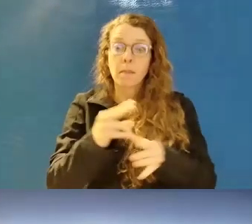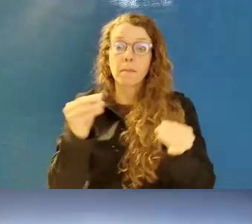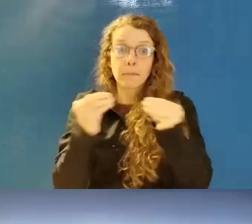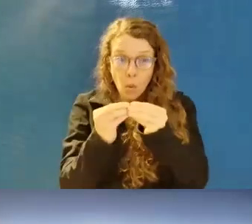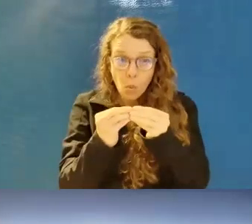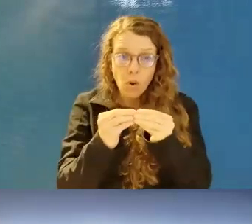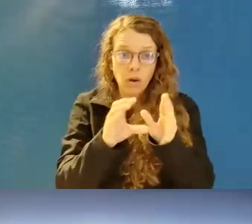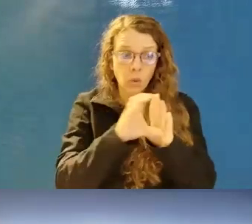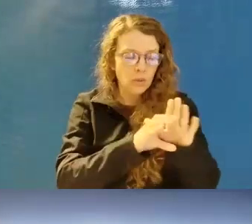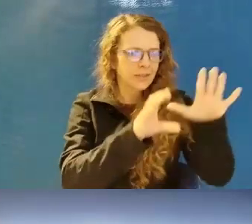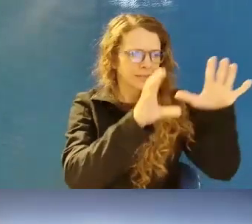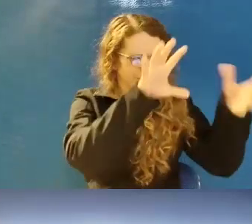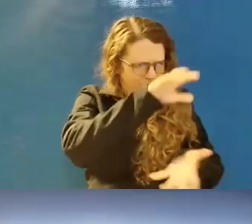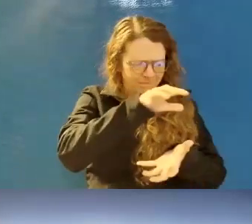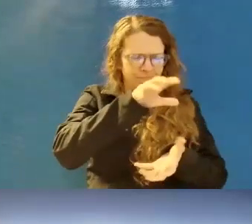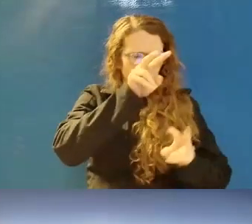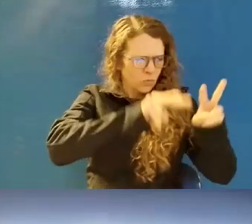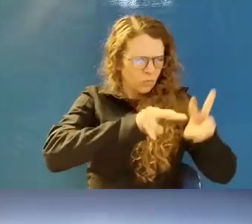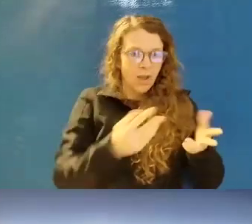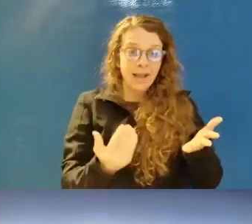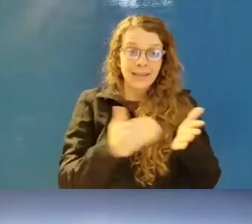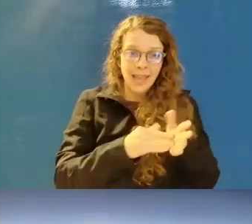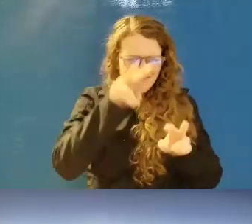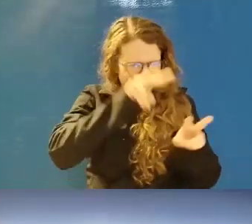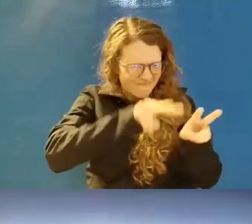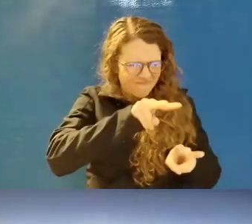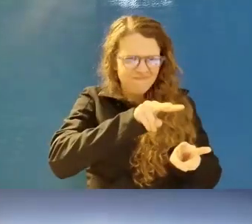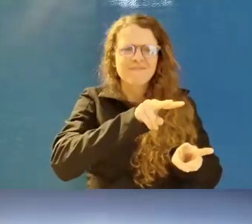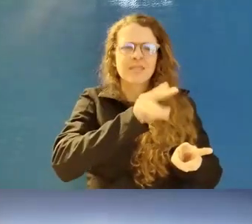and then they try to see if, okay, you know, in those courses,